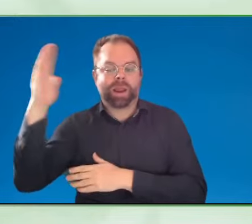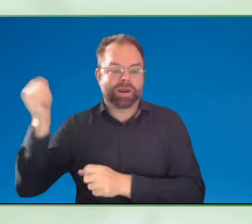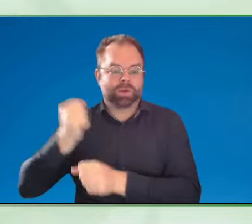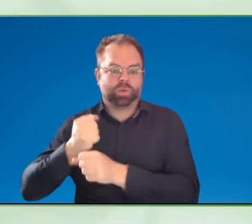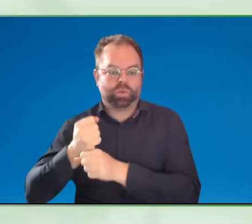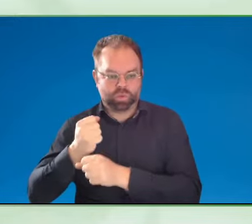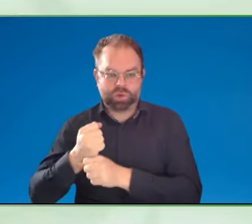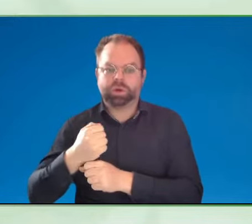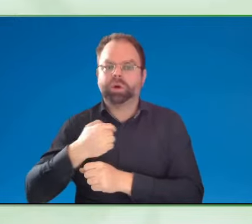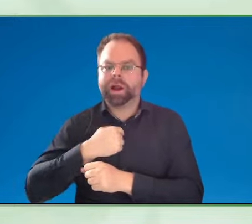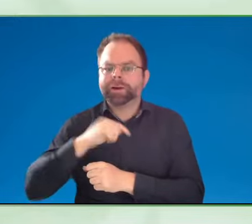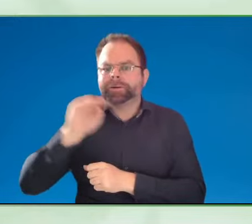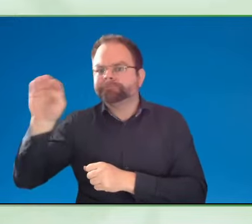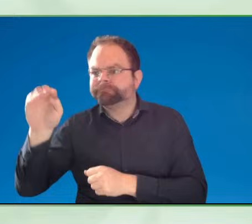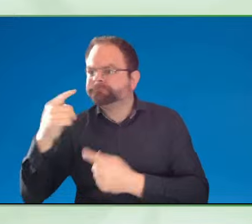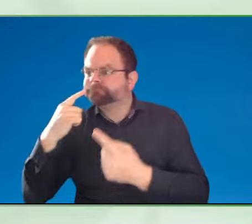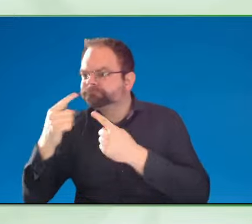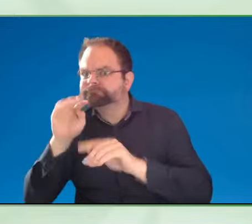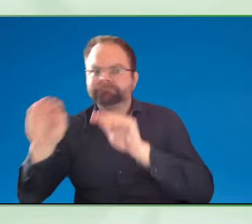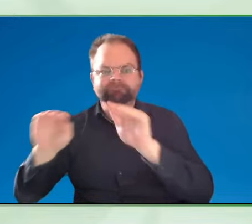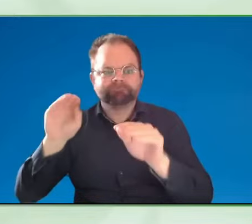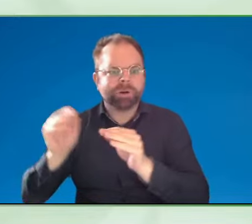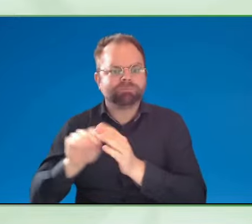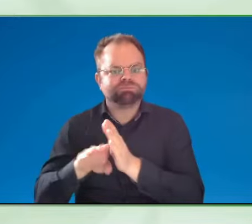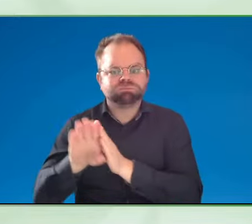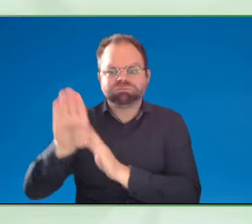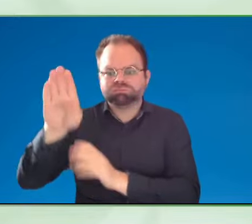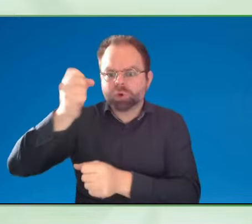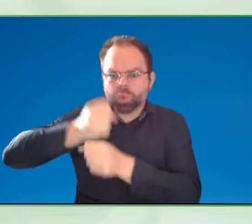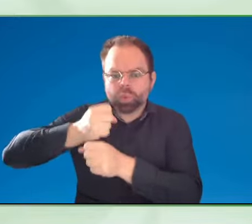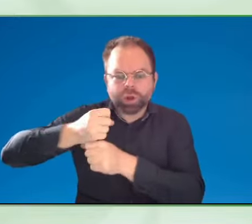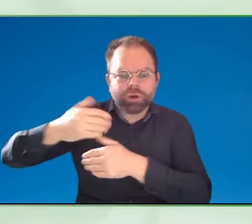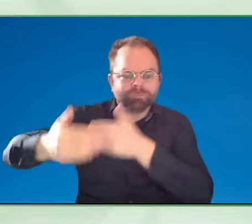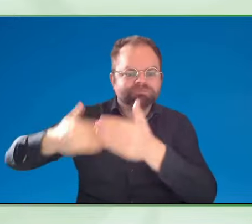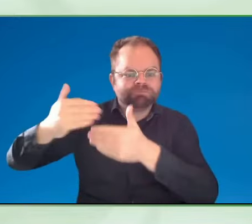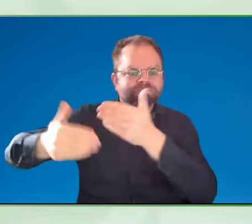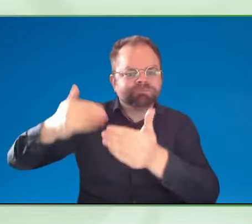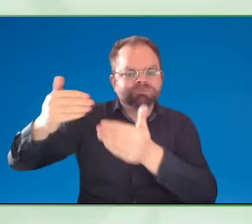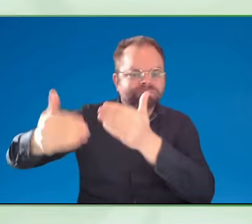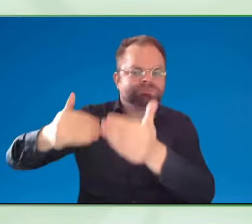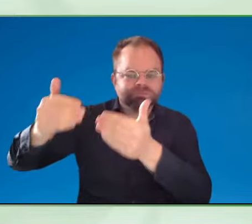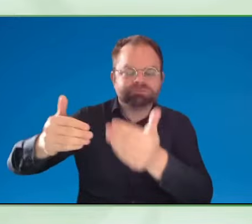As you say, in 2016 the process began. What was it like?